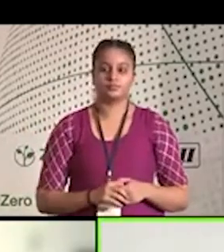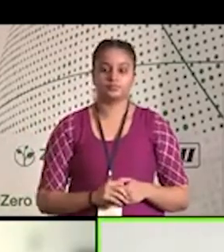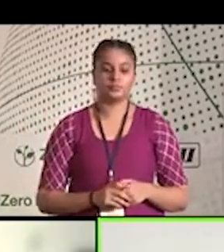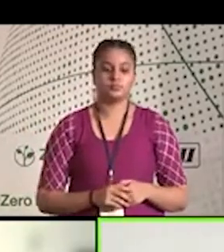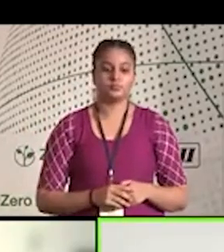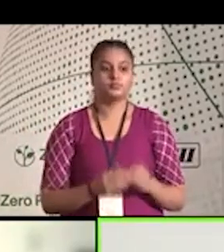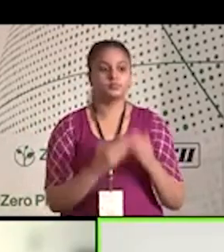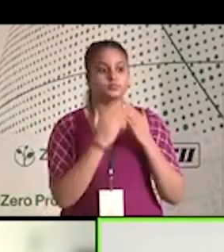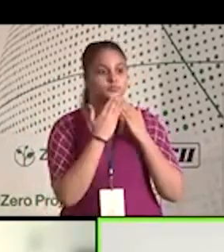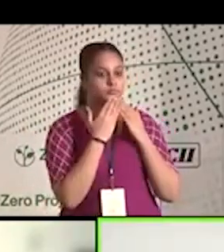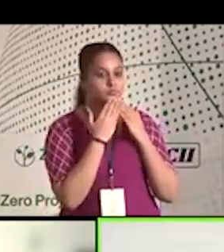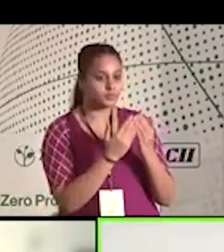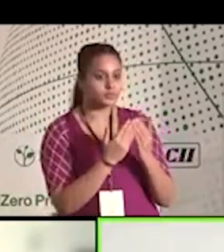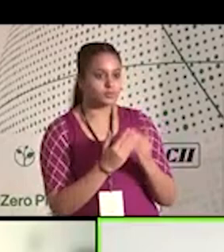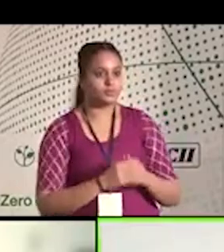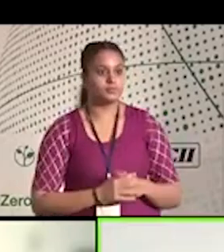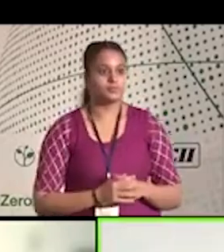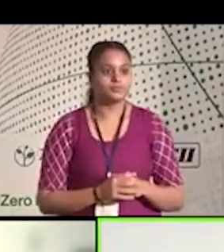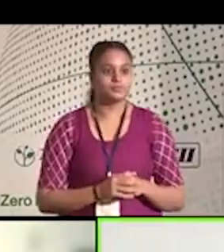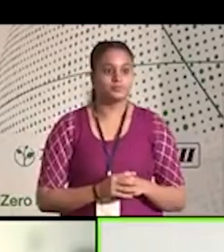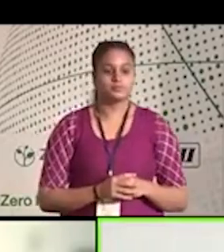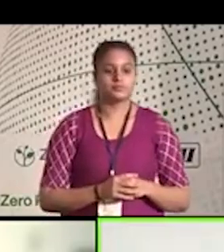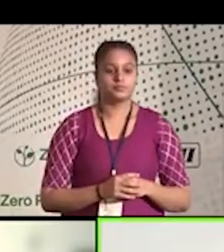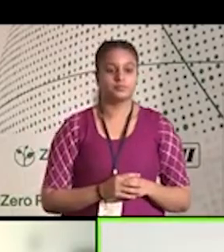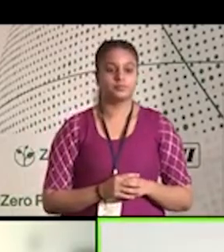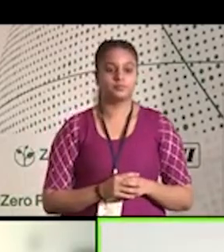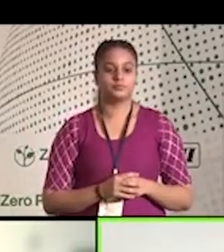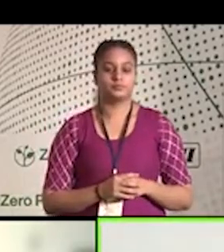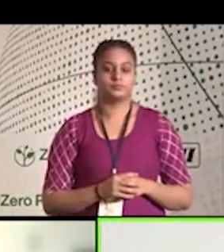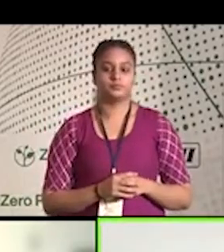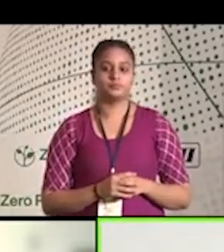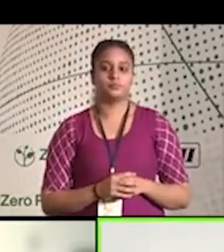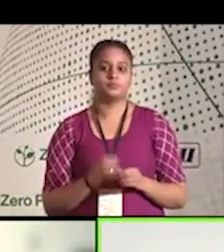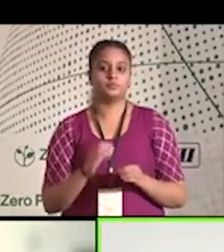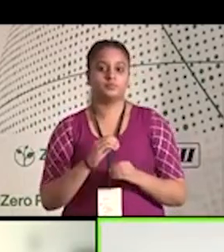Bosch I think know that the organizations that you shared about,